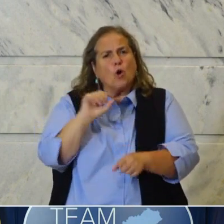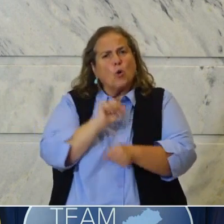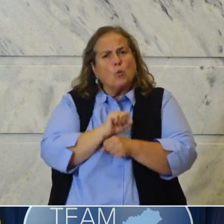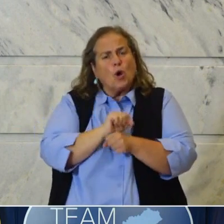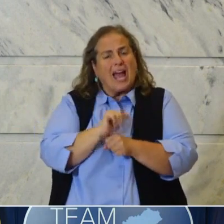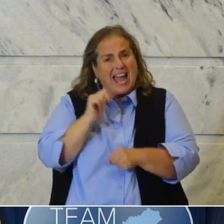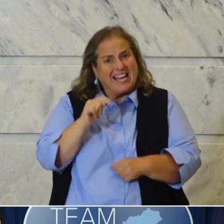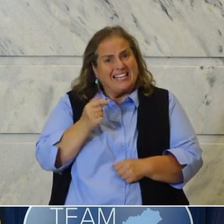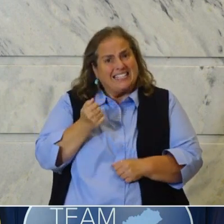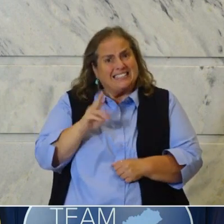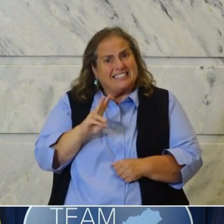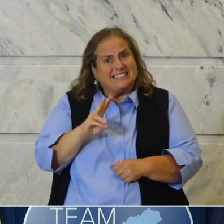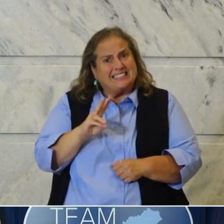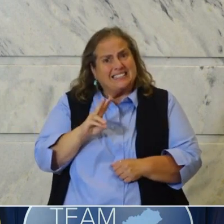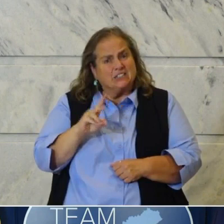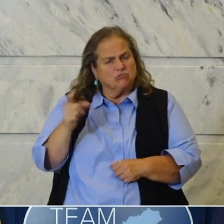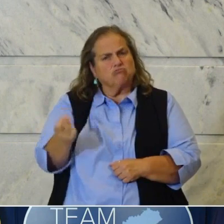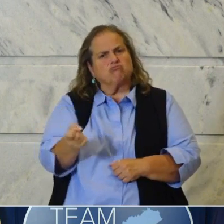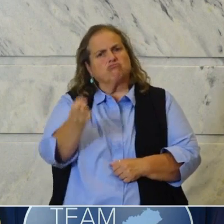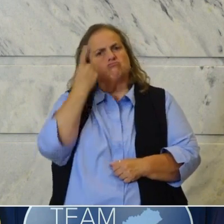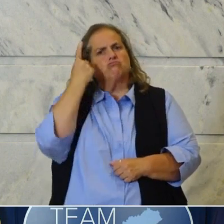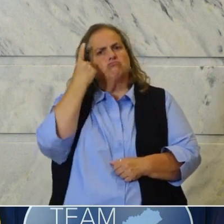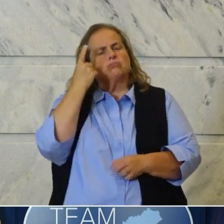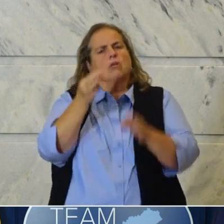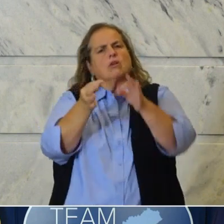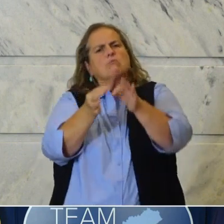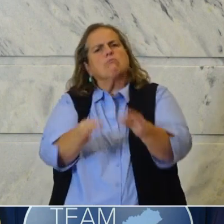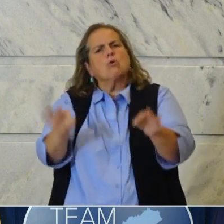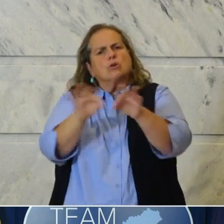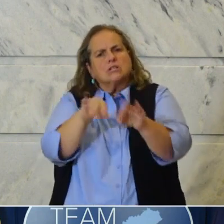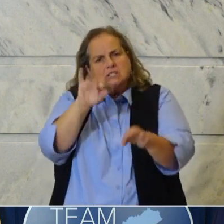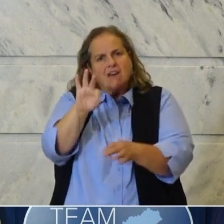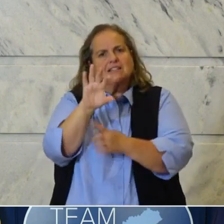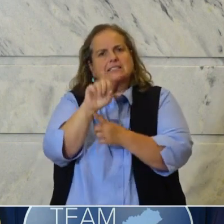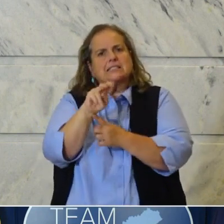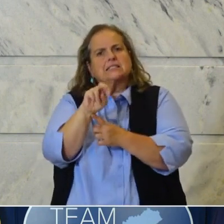grasping the critical nature of the census, wanting to help other people